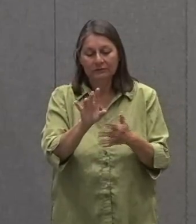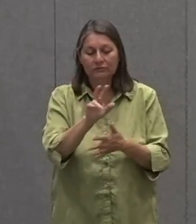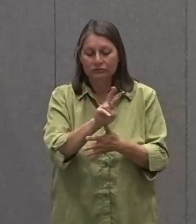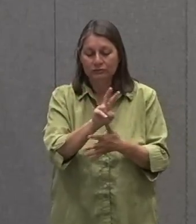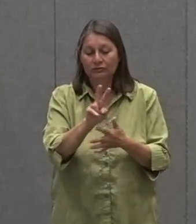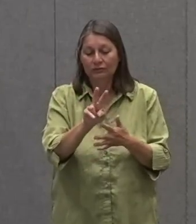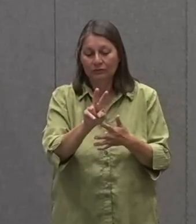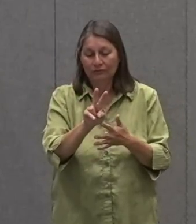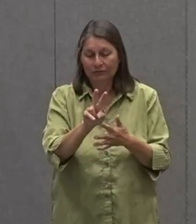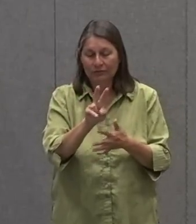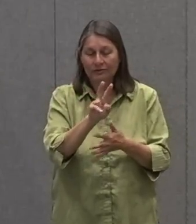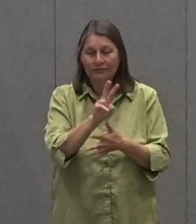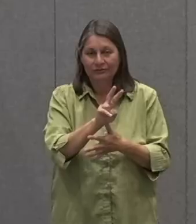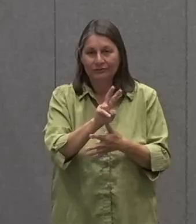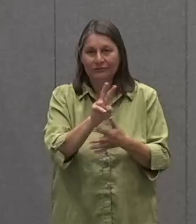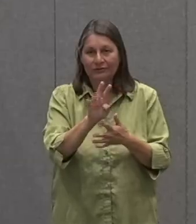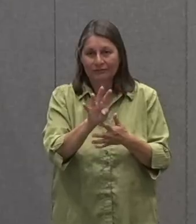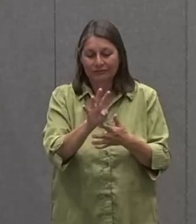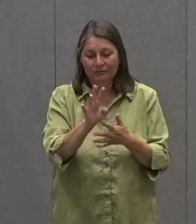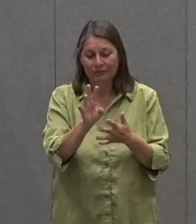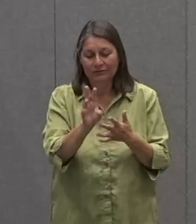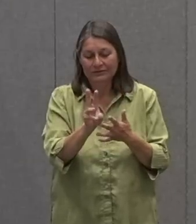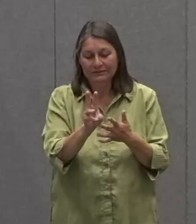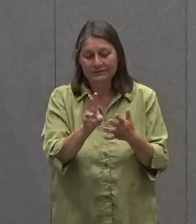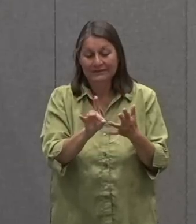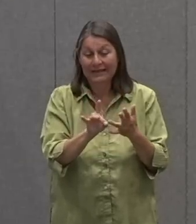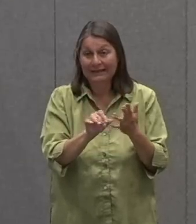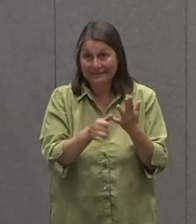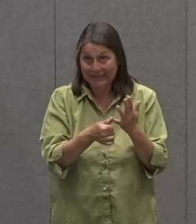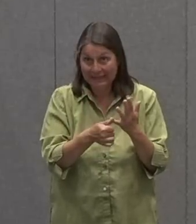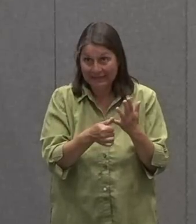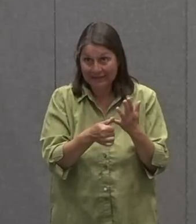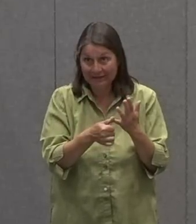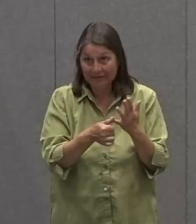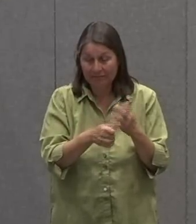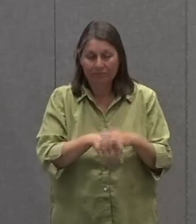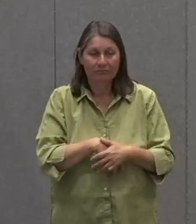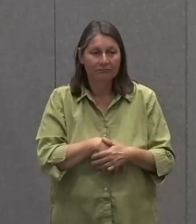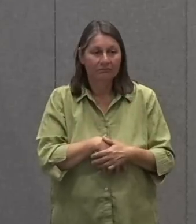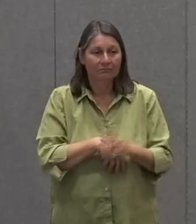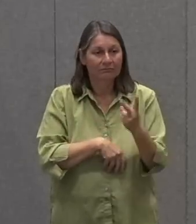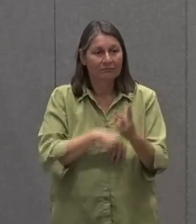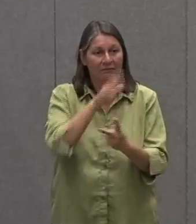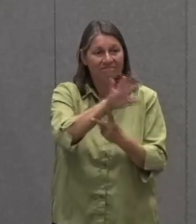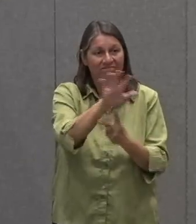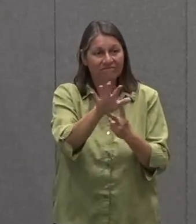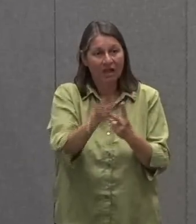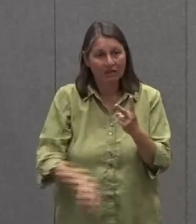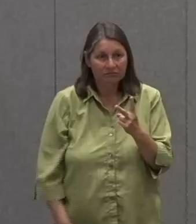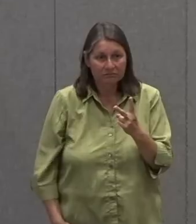Now, my question to you is: Can we count to 10 by threes?